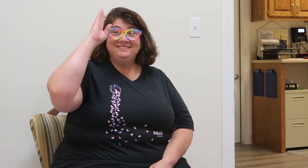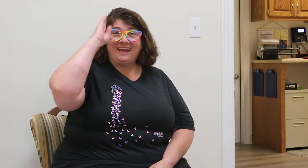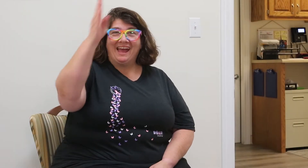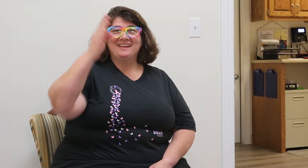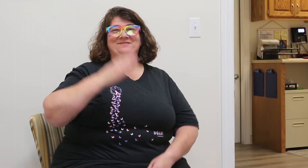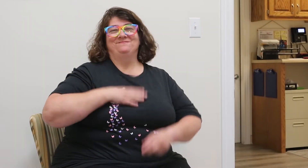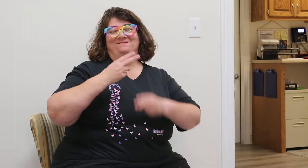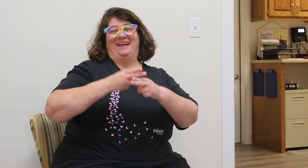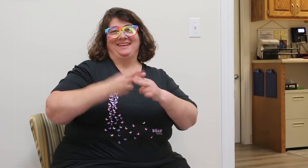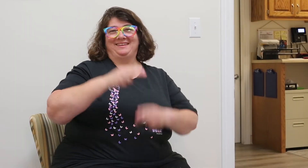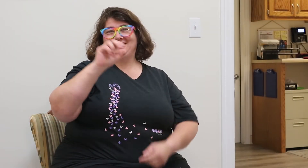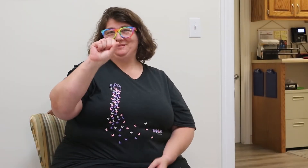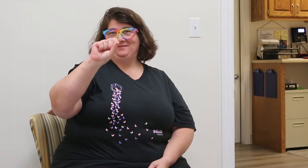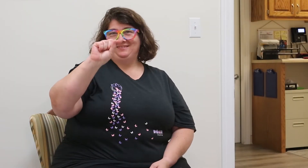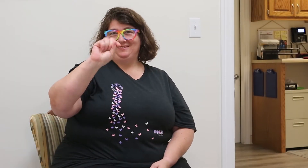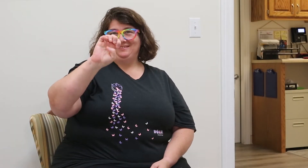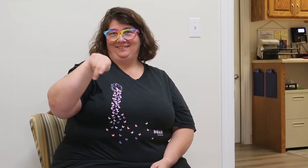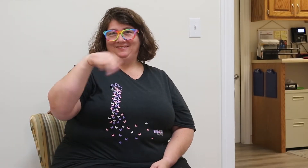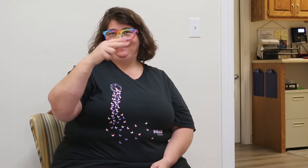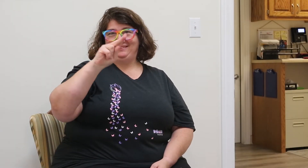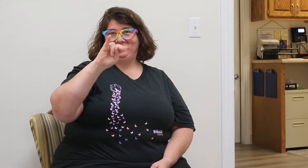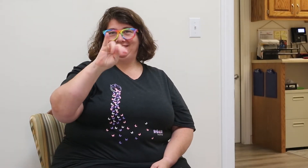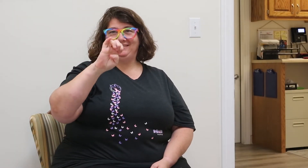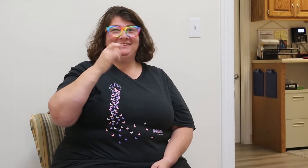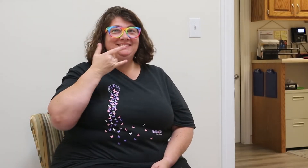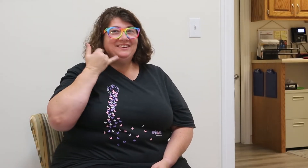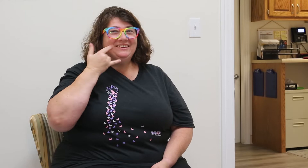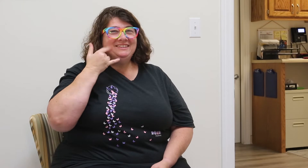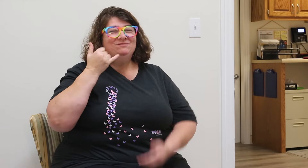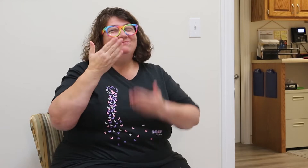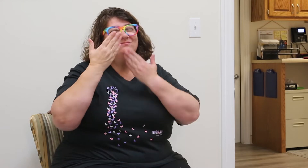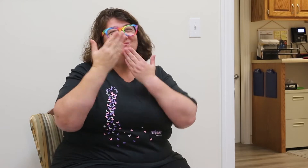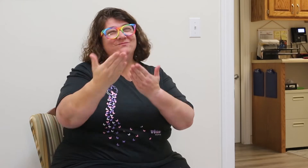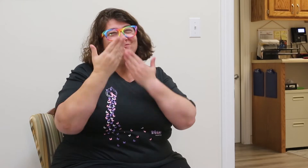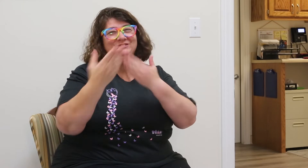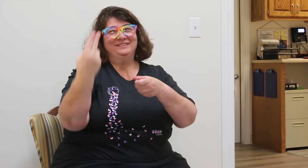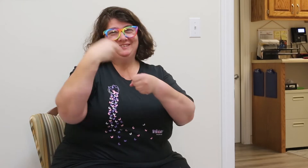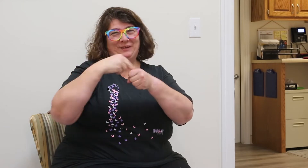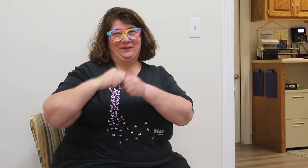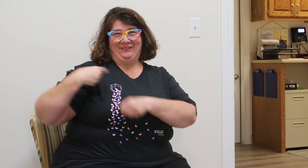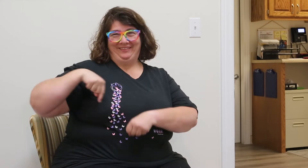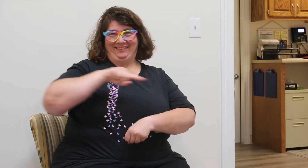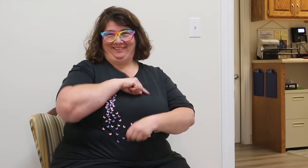Hello, my name is Stephanie and thank you for joining in with us.